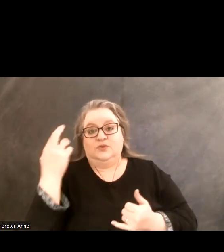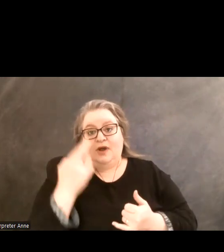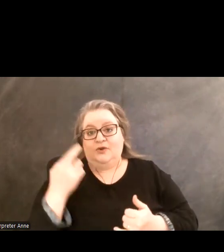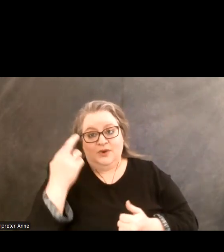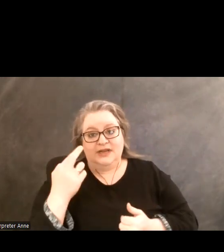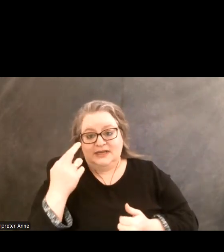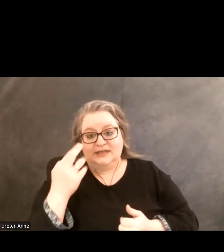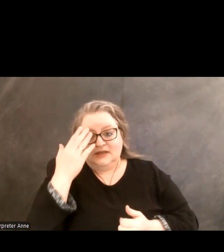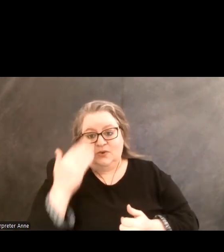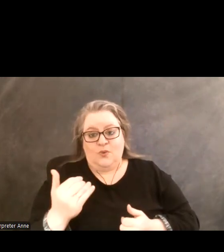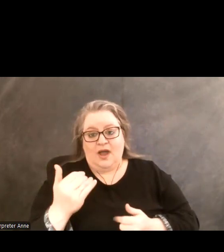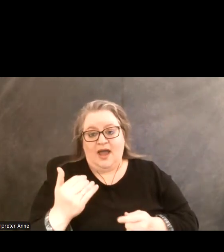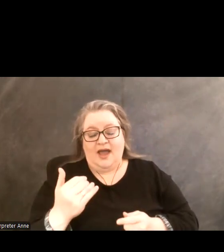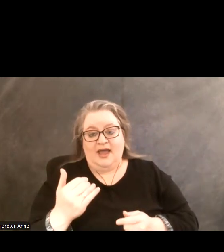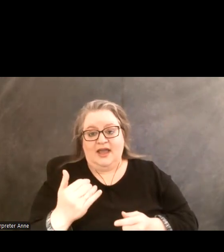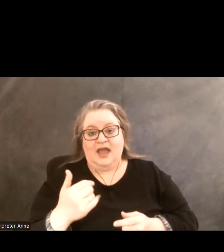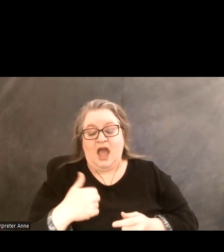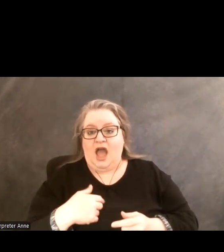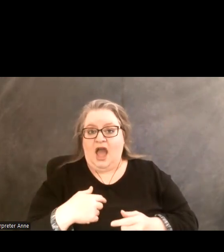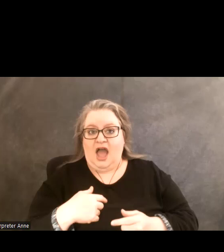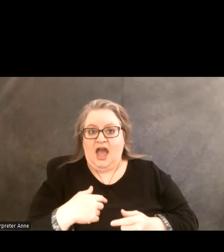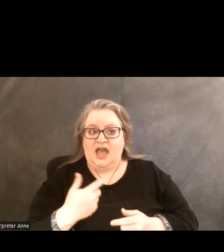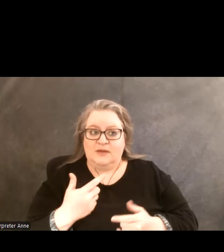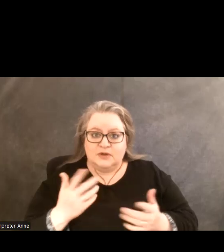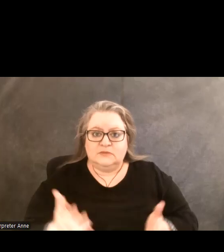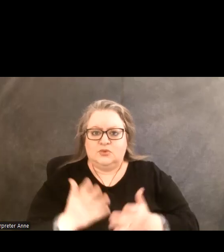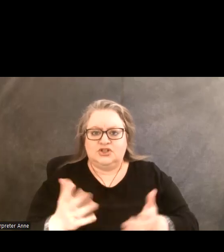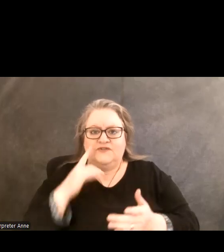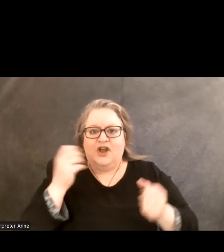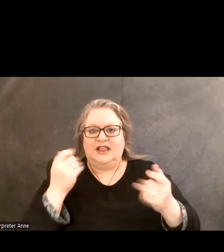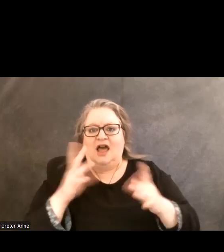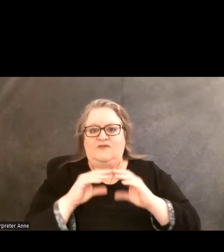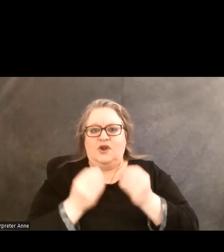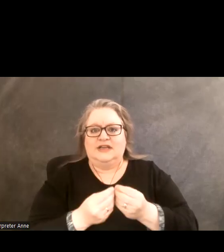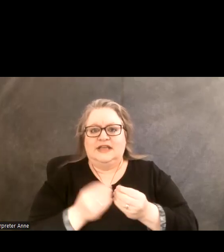been doing a lot of pushing for organizations that have access